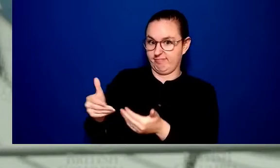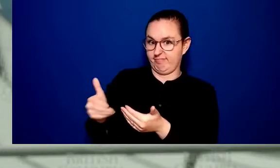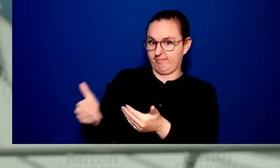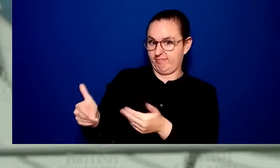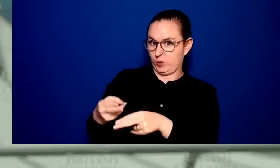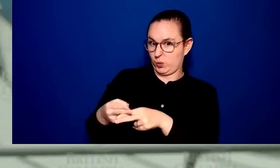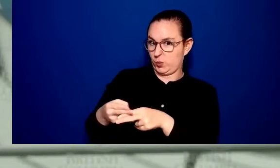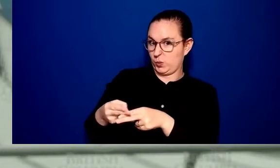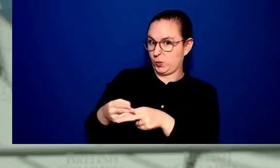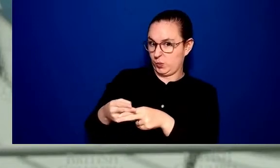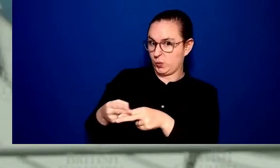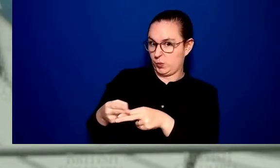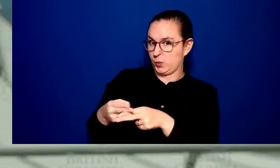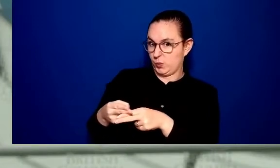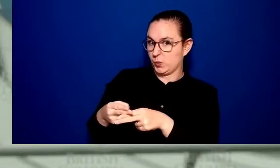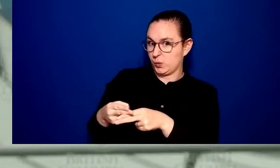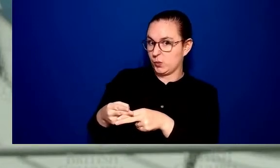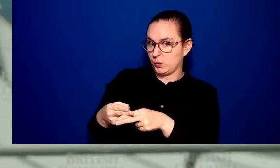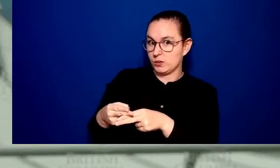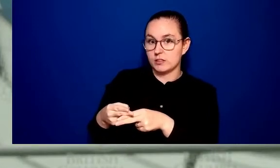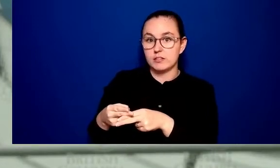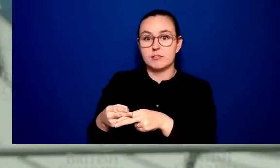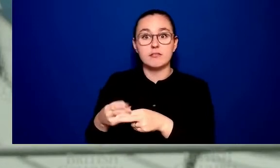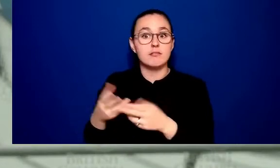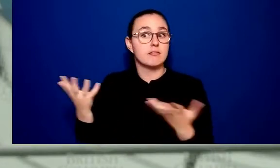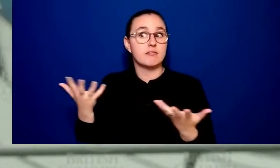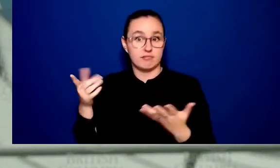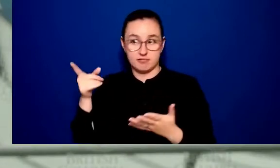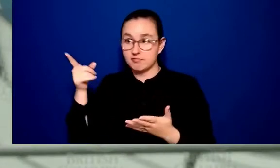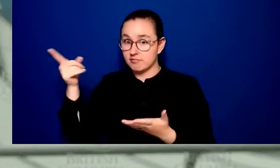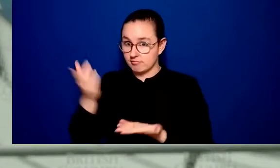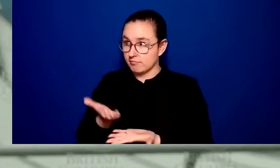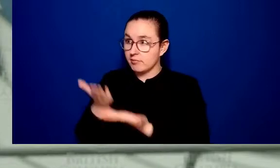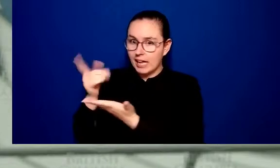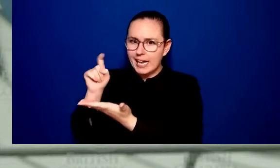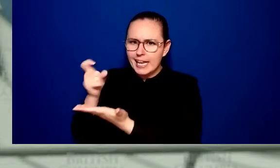and we may have that. Important